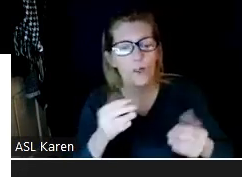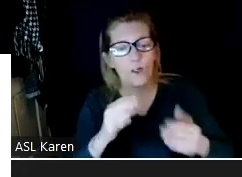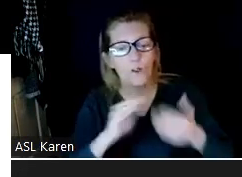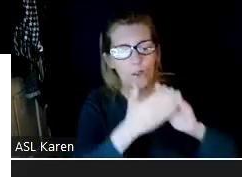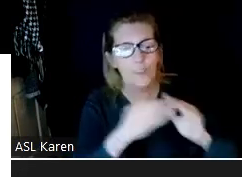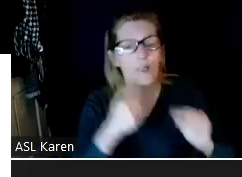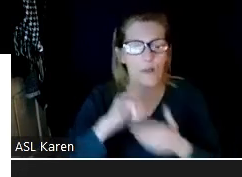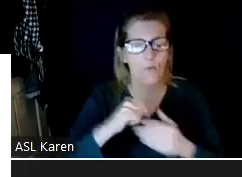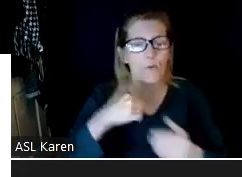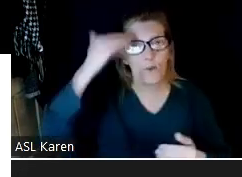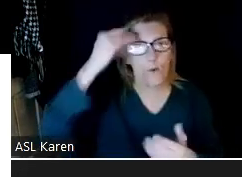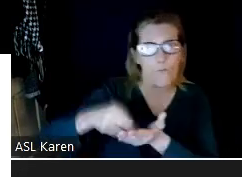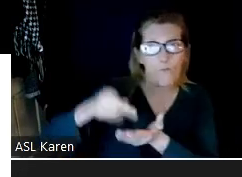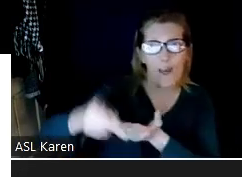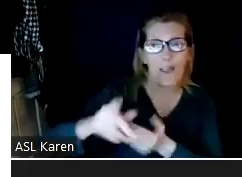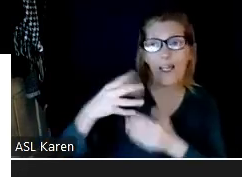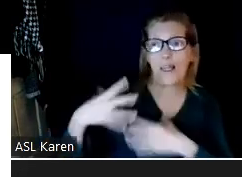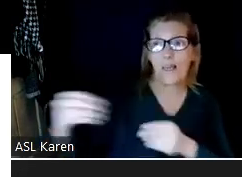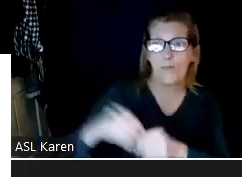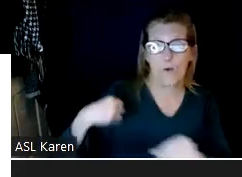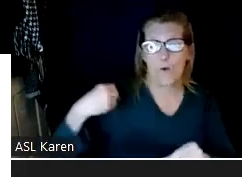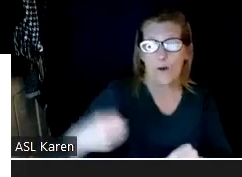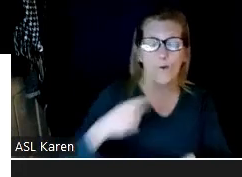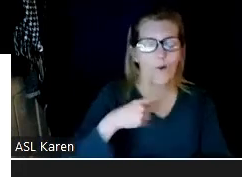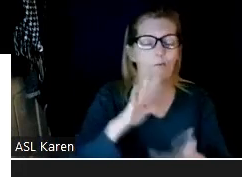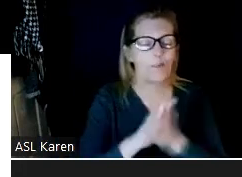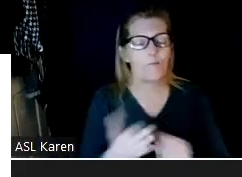leave in Oregon will benefit the most so that we better understand those we serve,